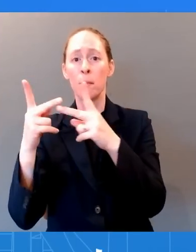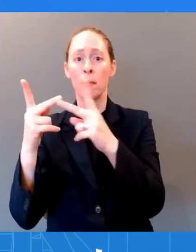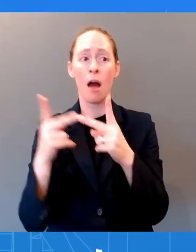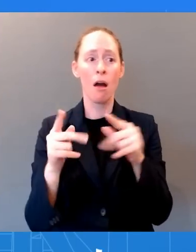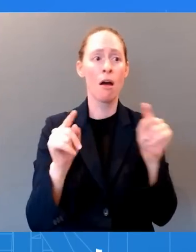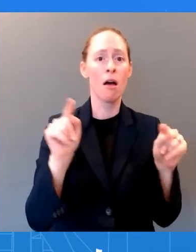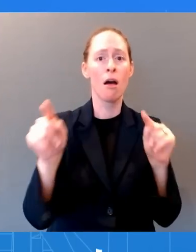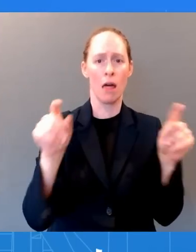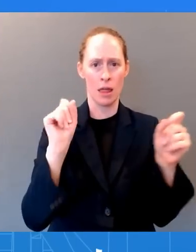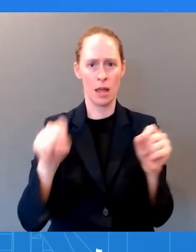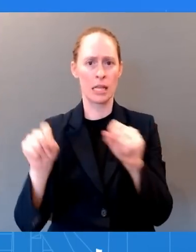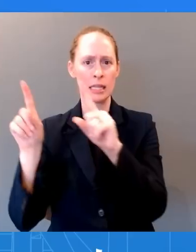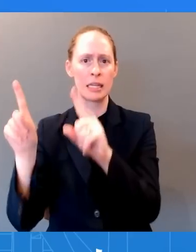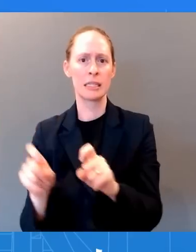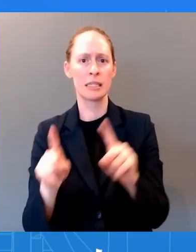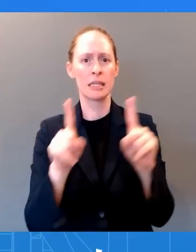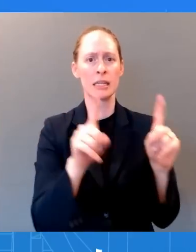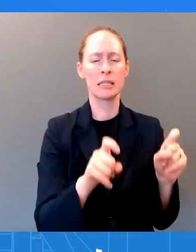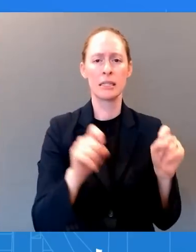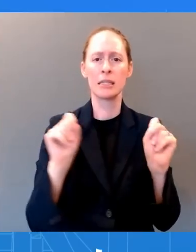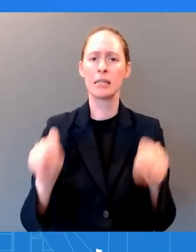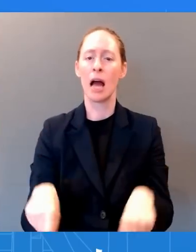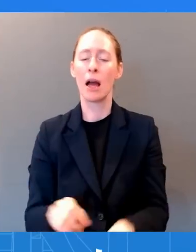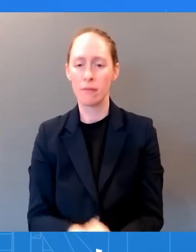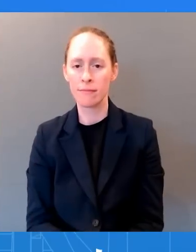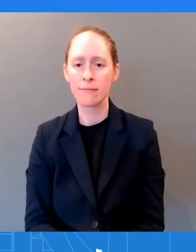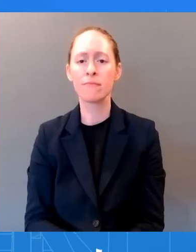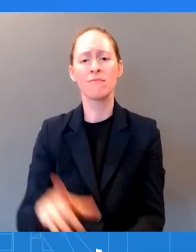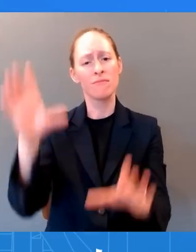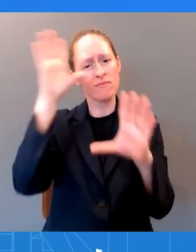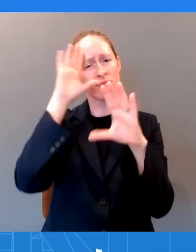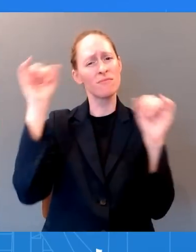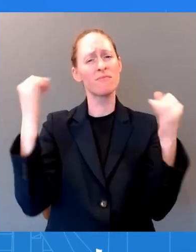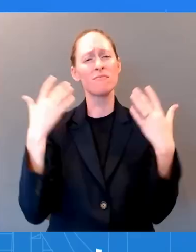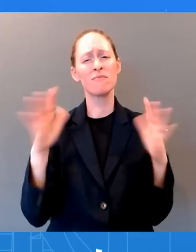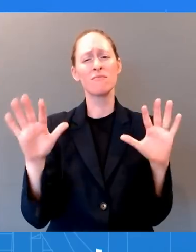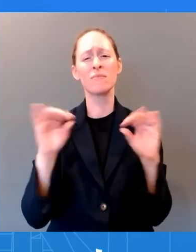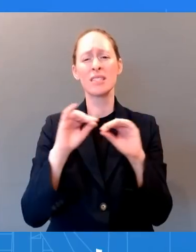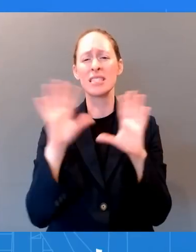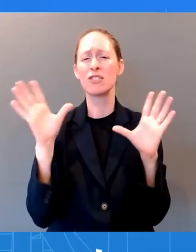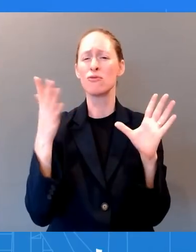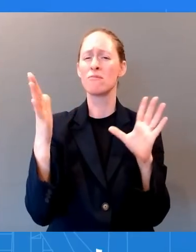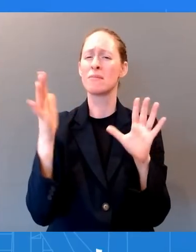about our urgent COVID-19 response funding needs for months. We've been talking about it for months.